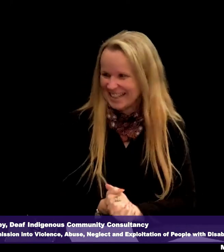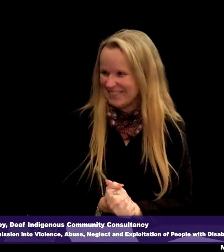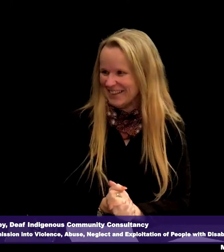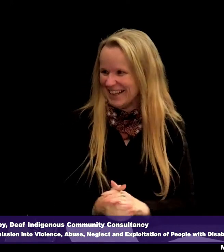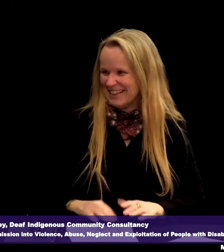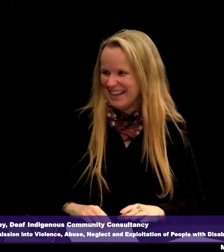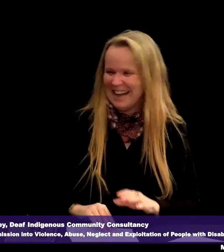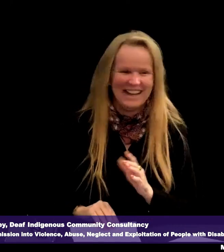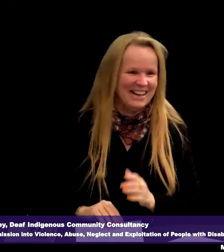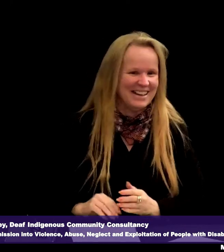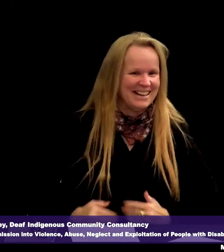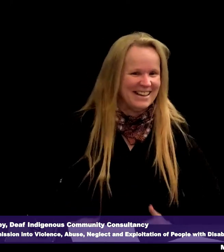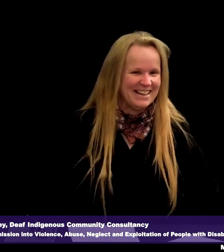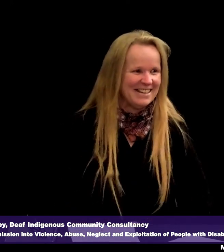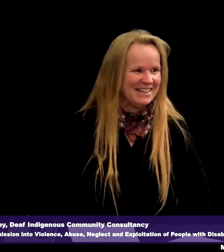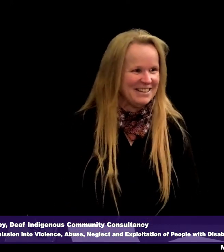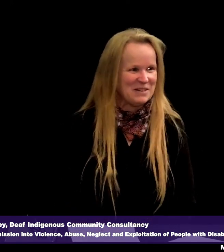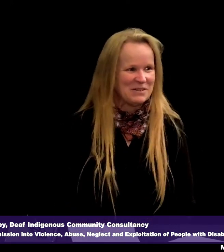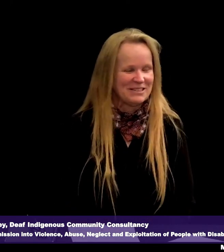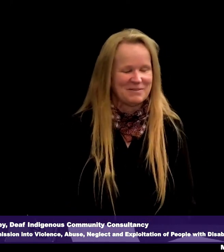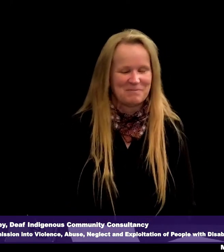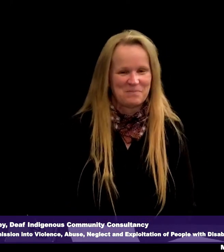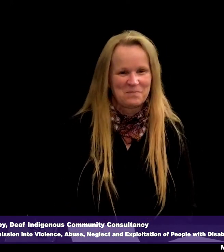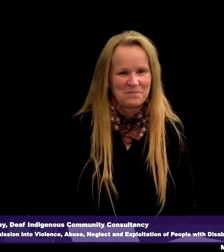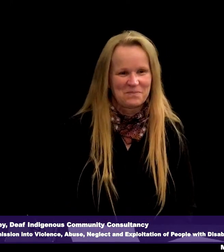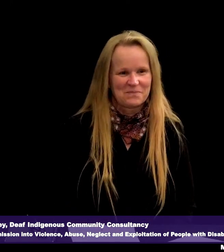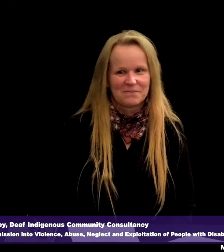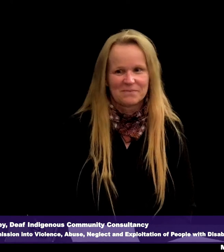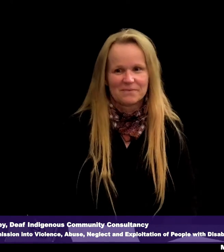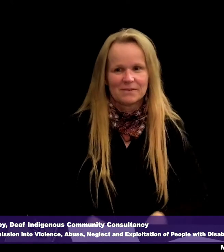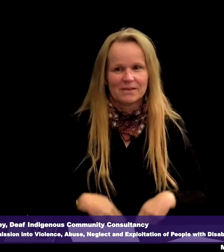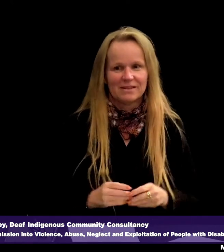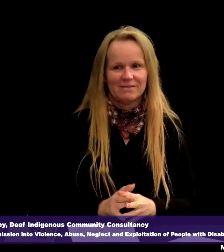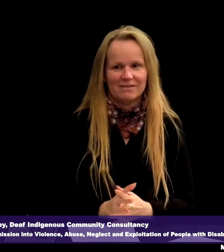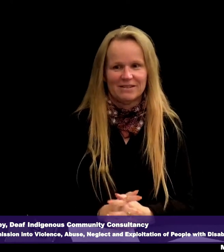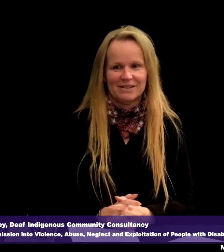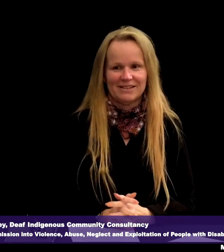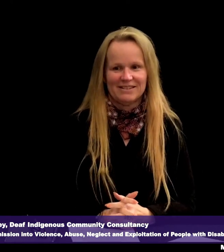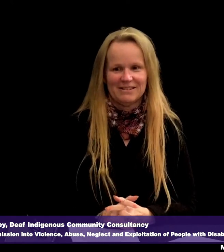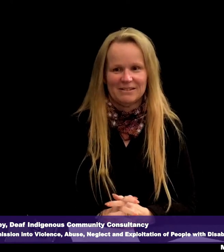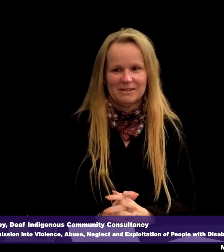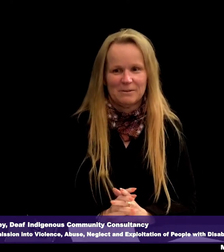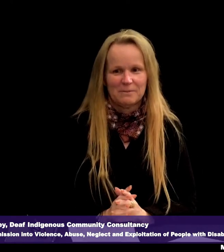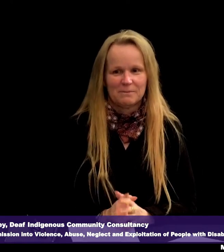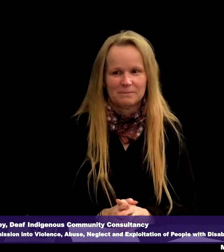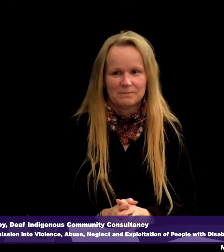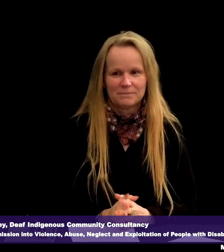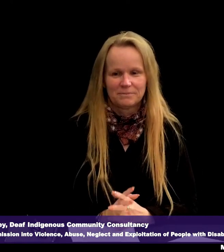Jody -- COMMISSIONER McEWIN: Mr Griffin, I might just interrupt with an additional question, just